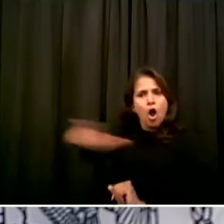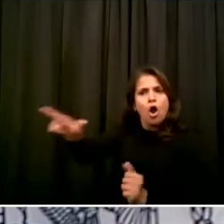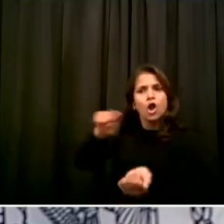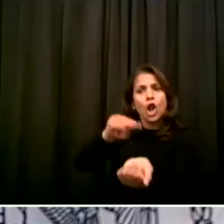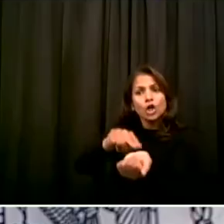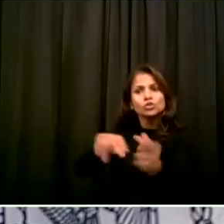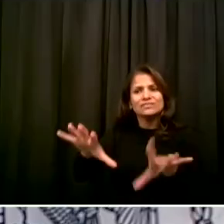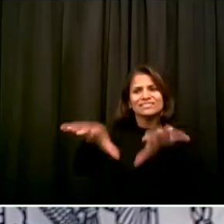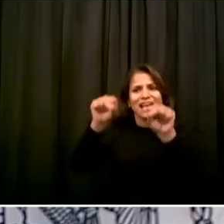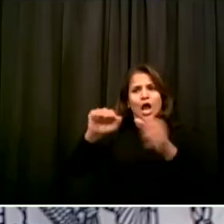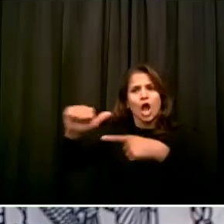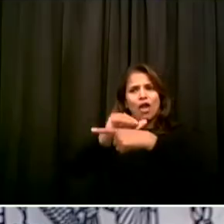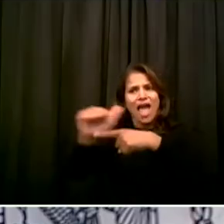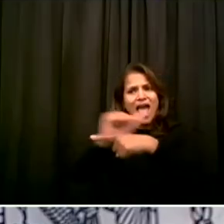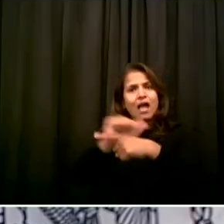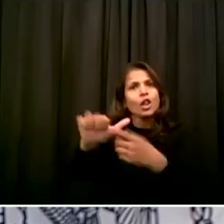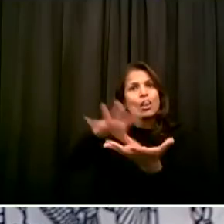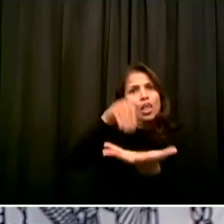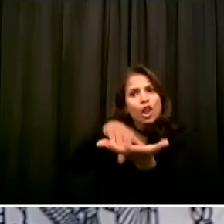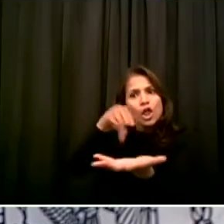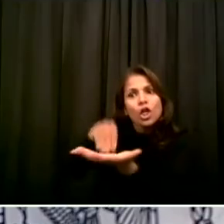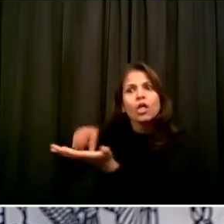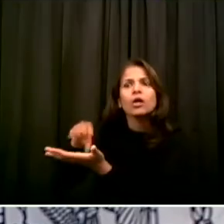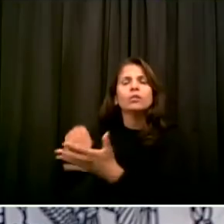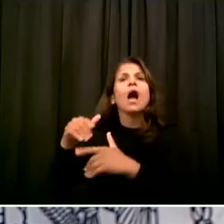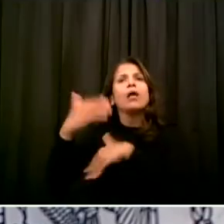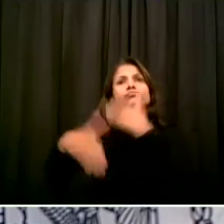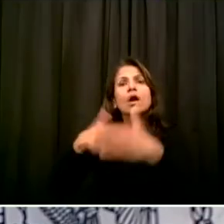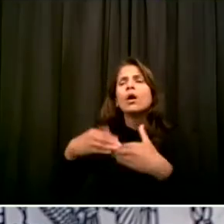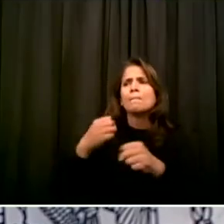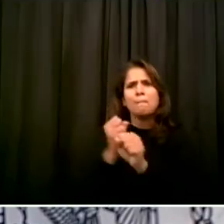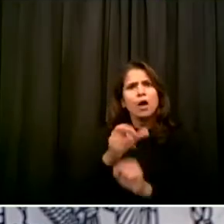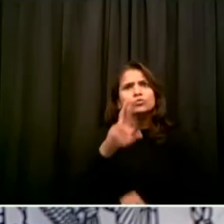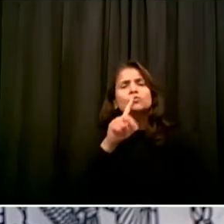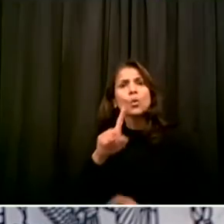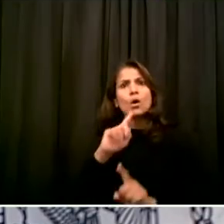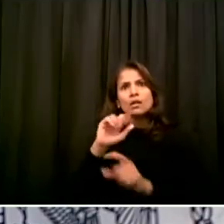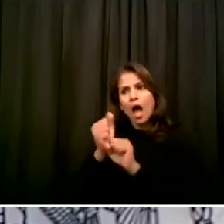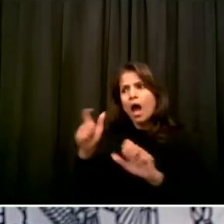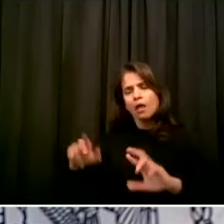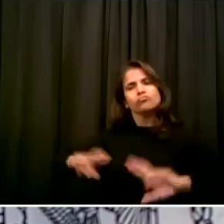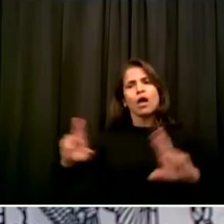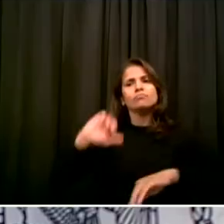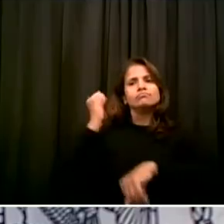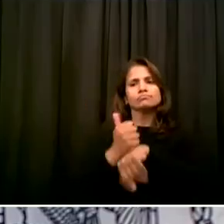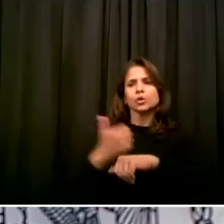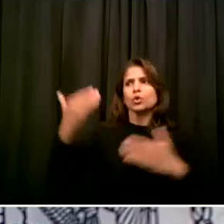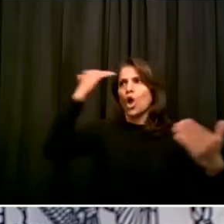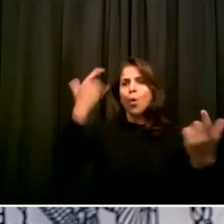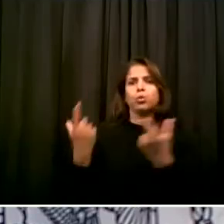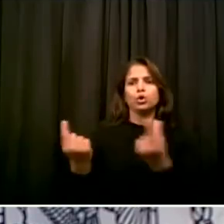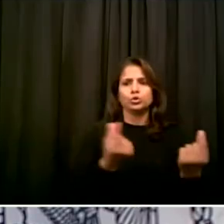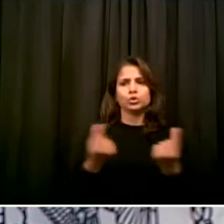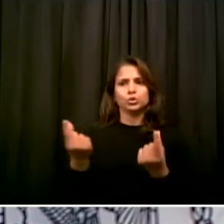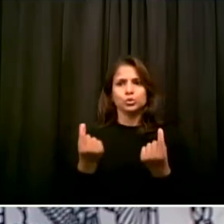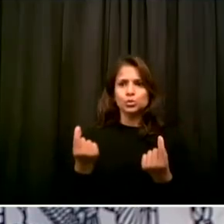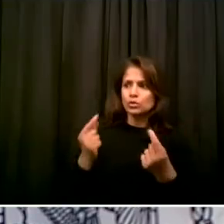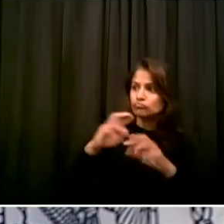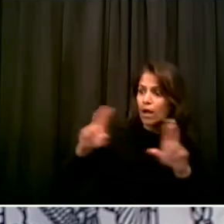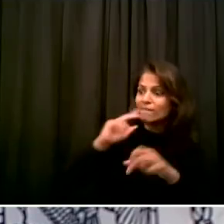SO WE ARE IN A PANDEMIC, WE ARE DOING THINGS IN A FAST, EFFECT WAY TO